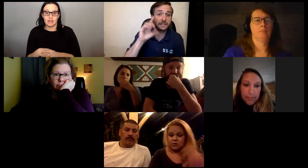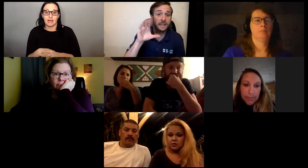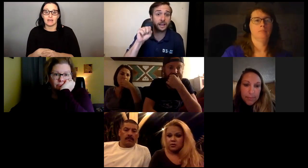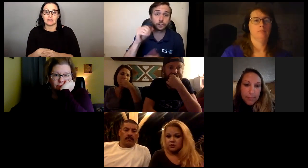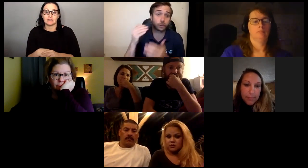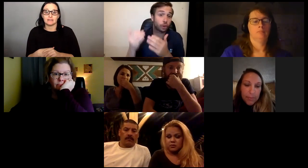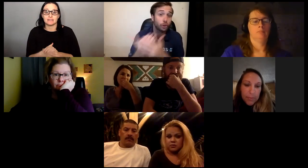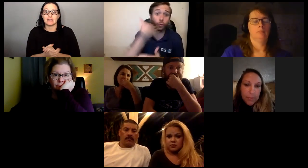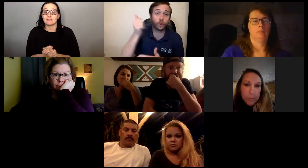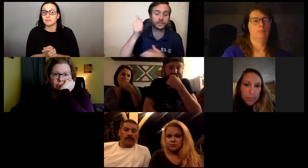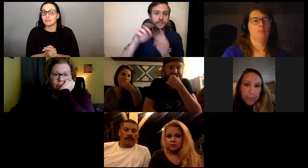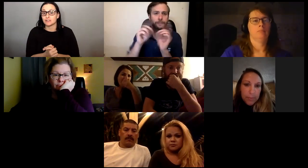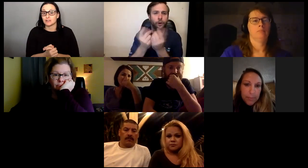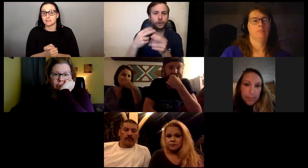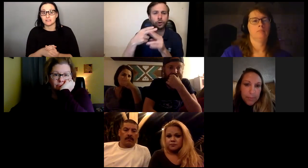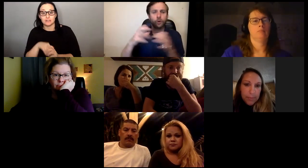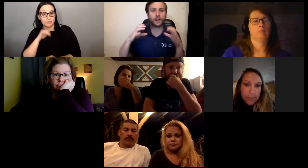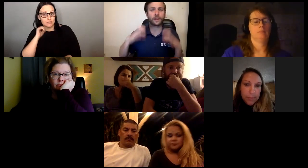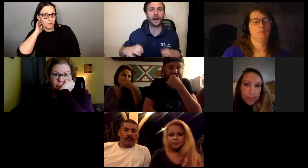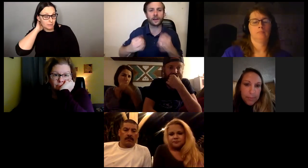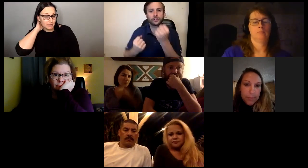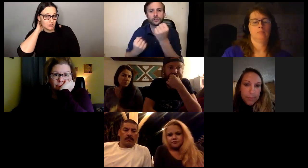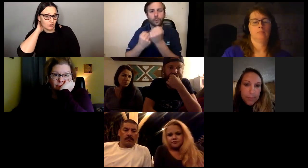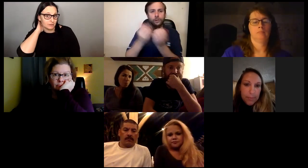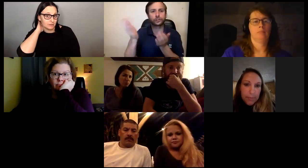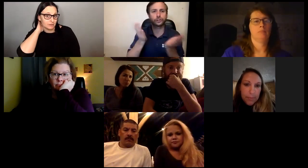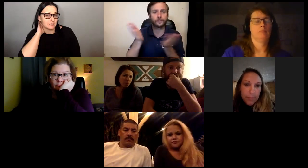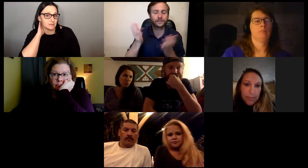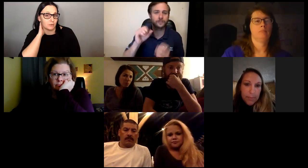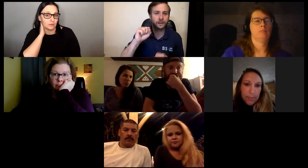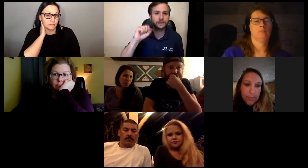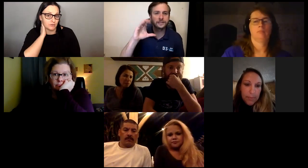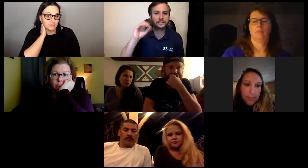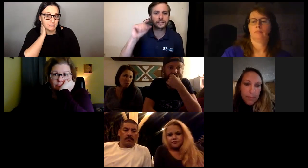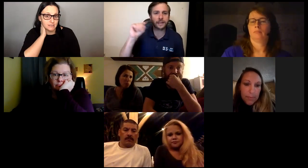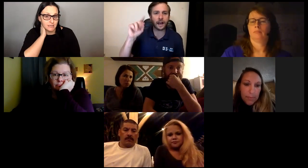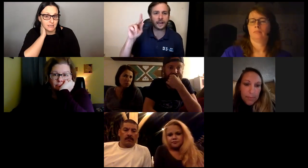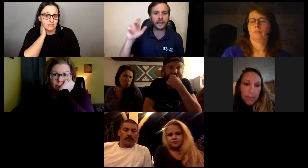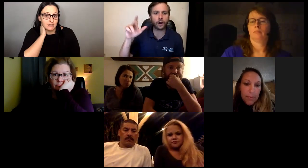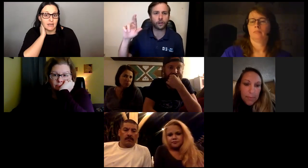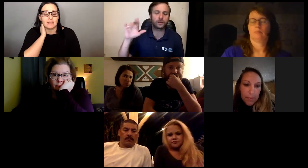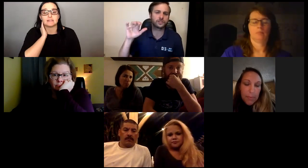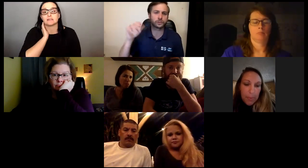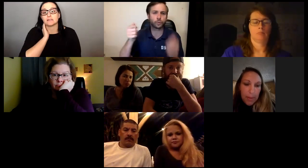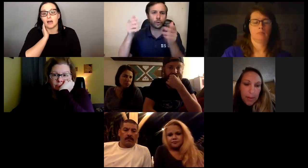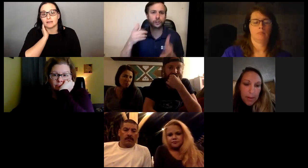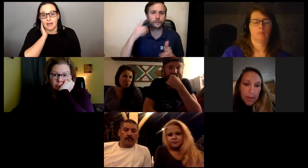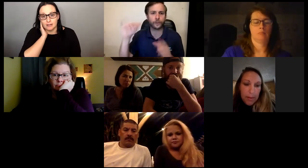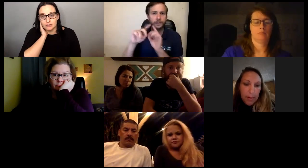uh deaf community services newest department is called the client support